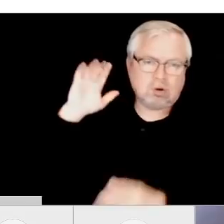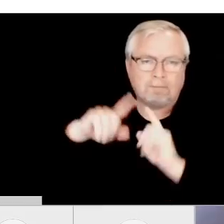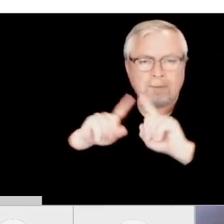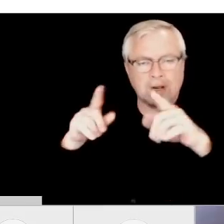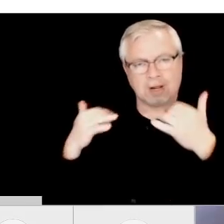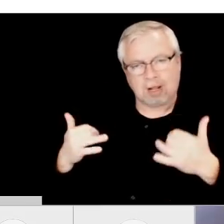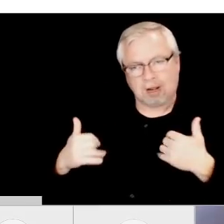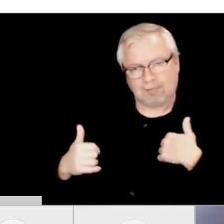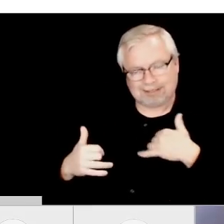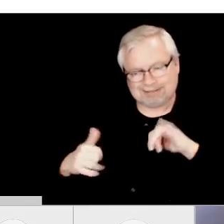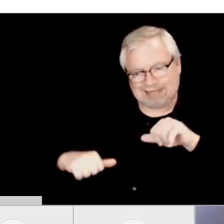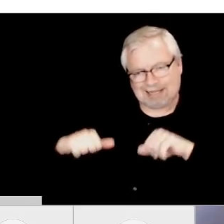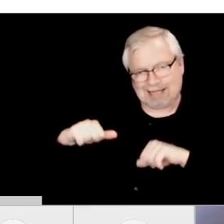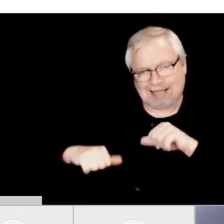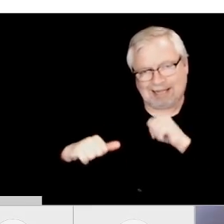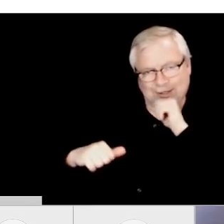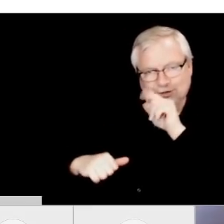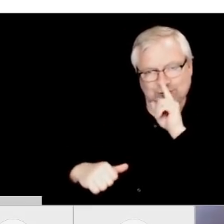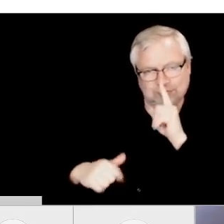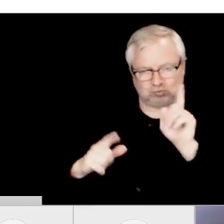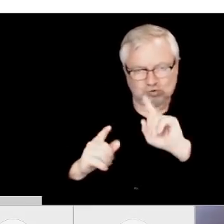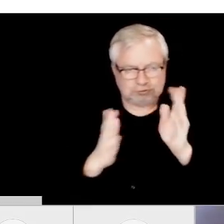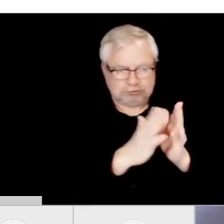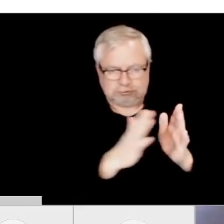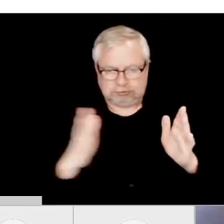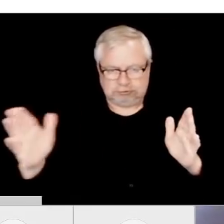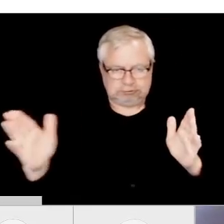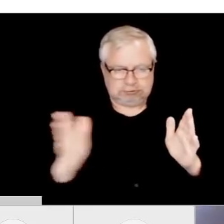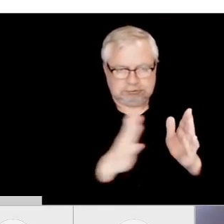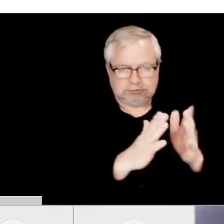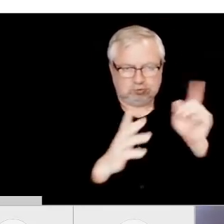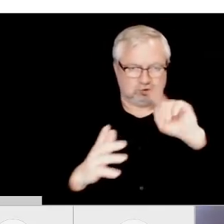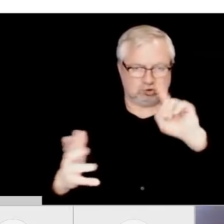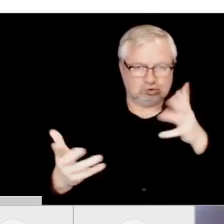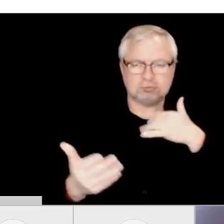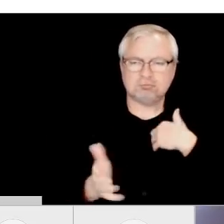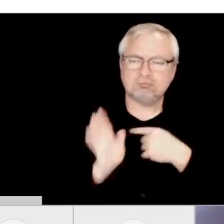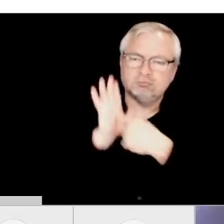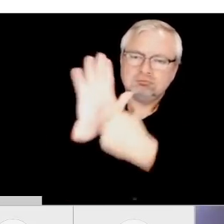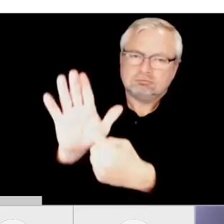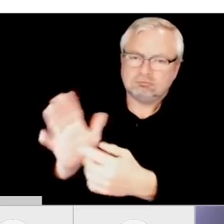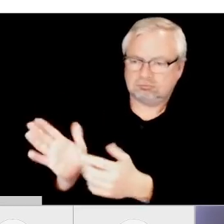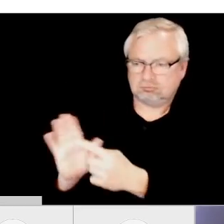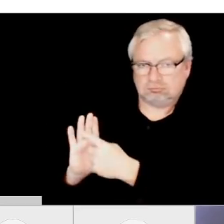And the other thing that I had wanted to mention is we also calculate